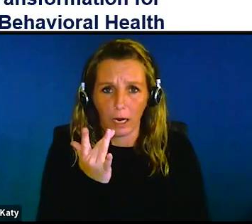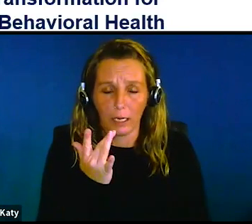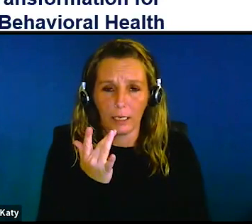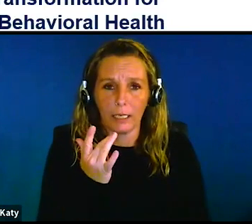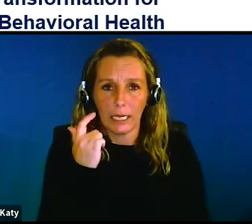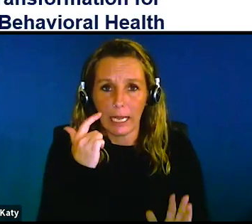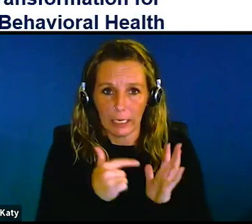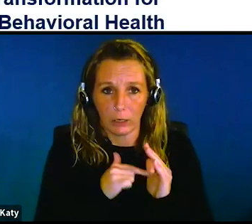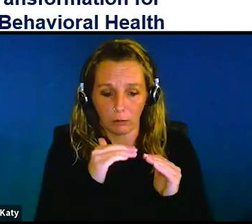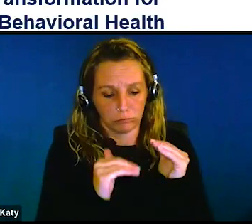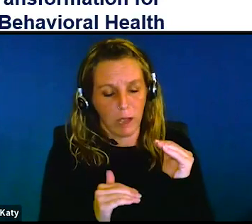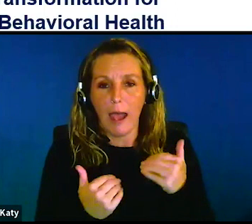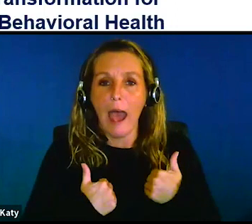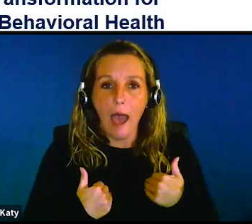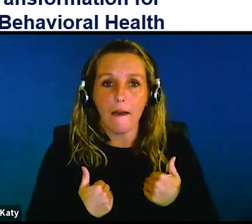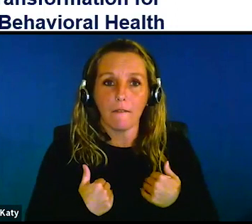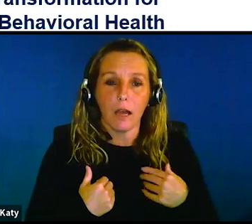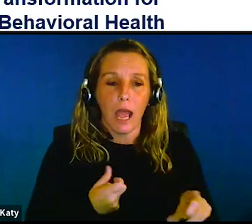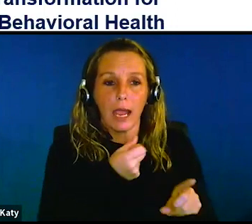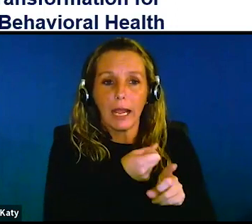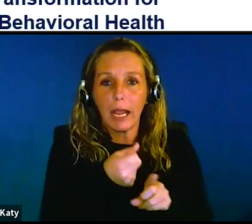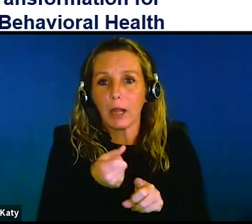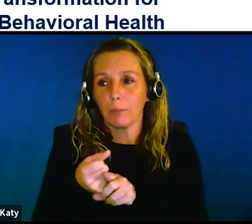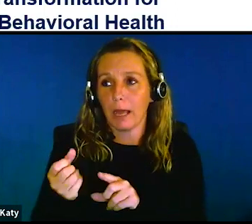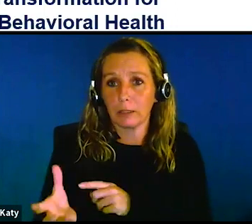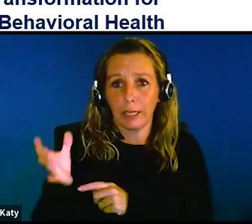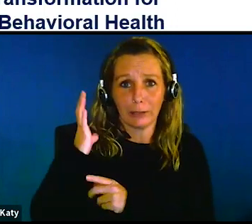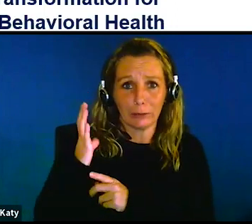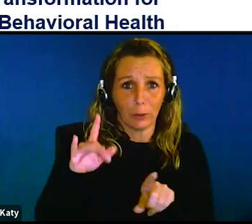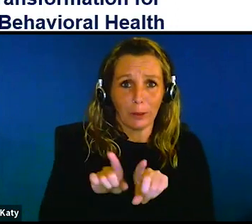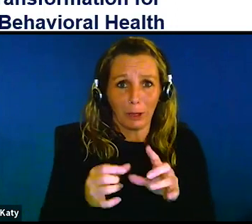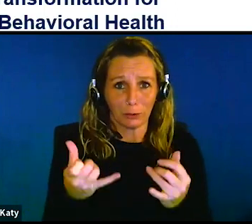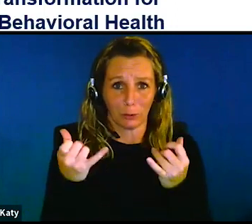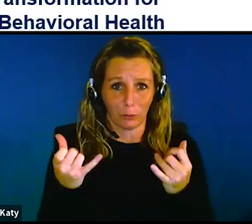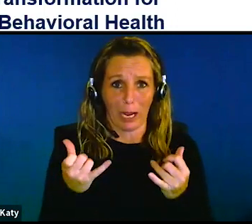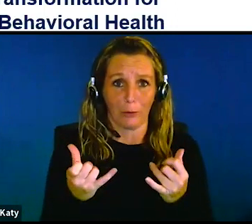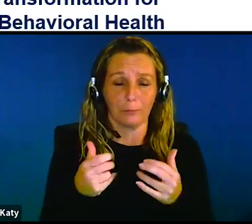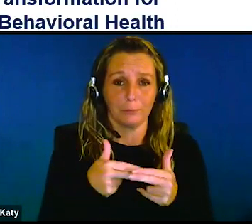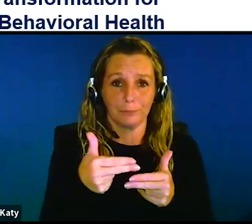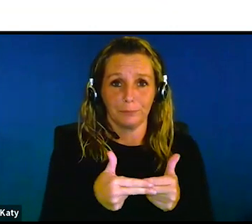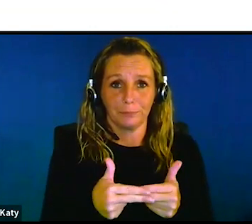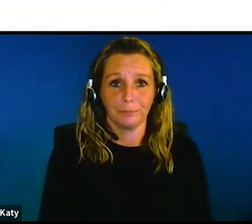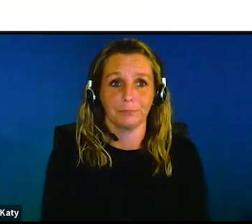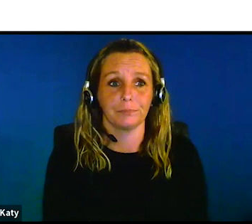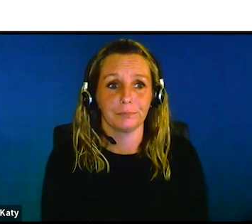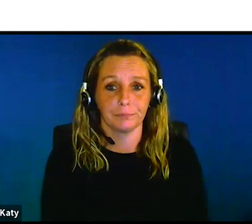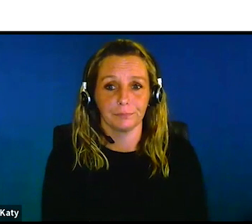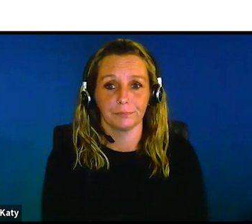and their disproportionate impact historically and now. Next slide, please.